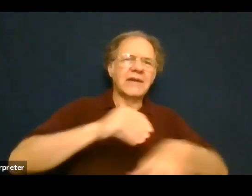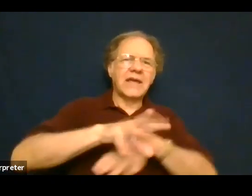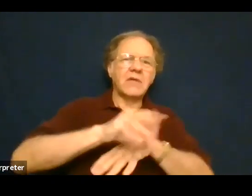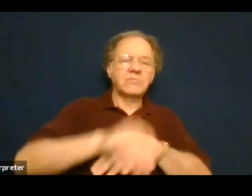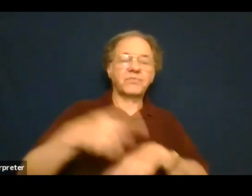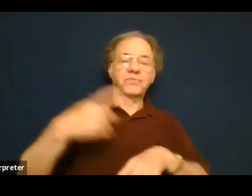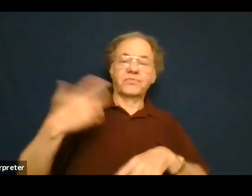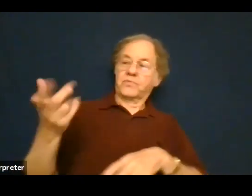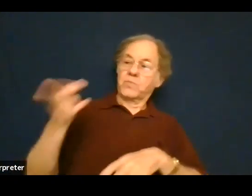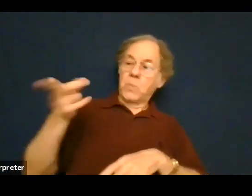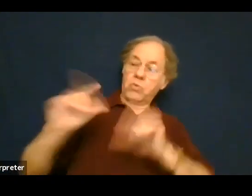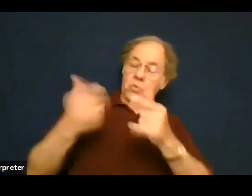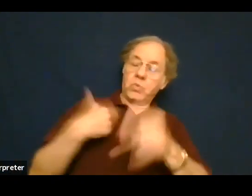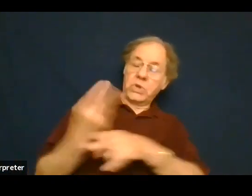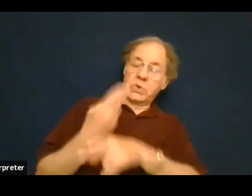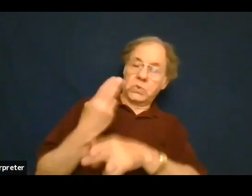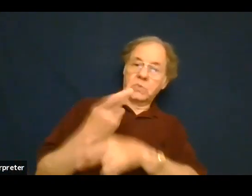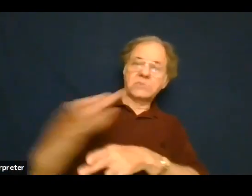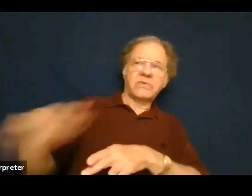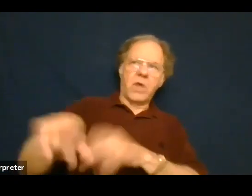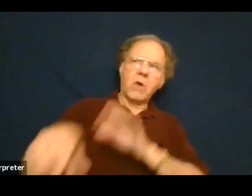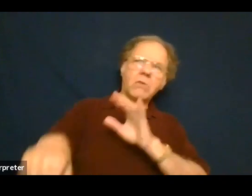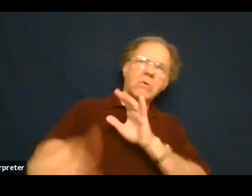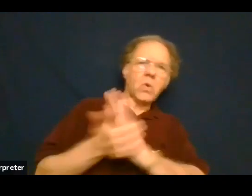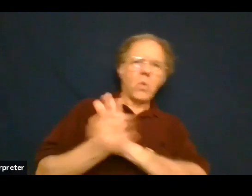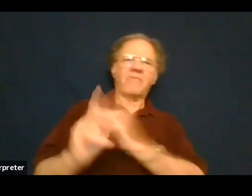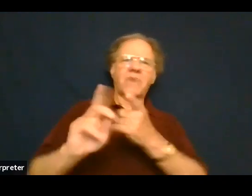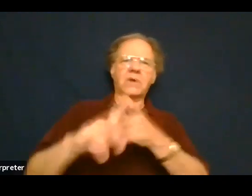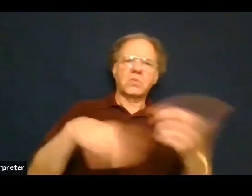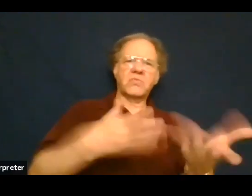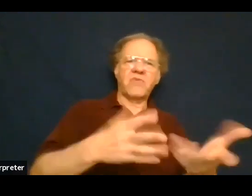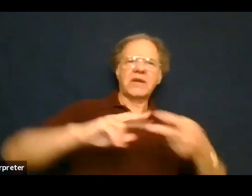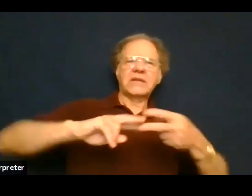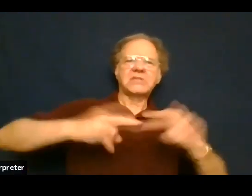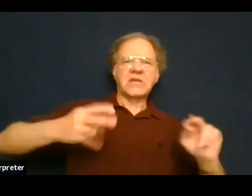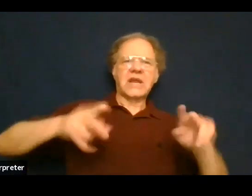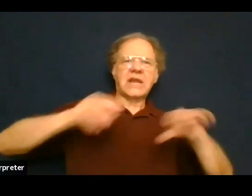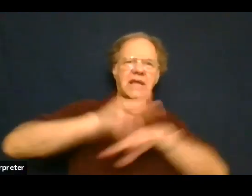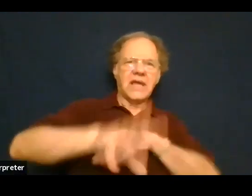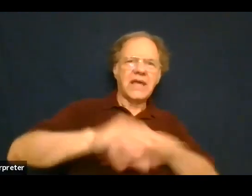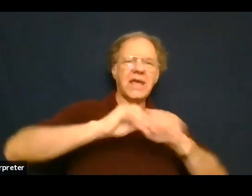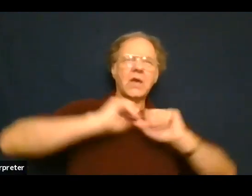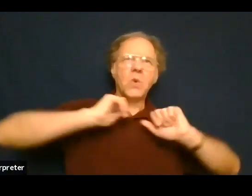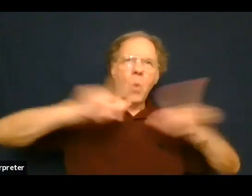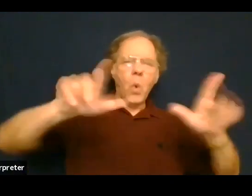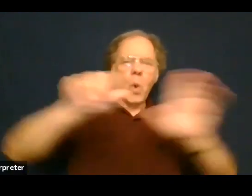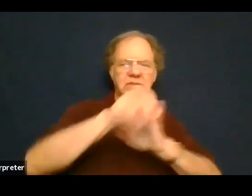are qualified to provide genetic counseling in all states in the US and US territories.